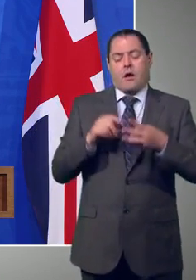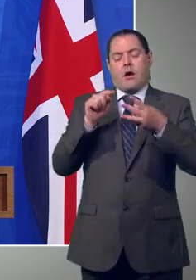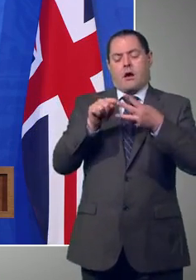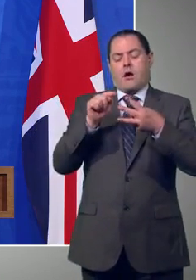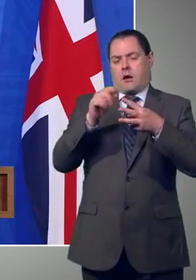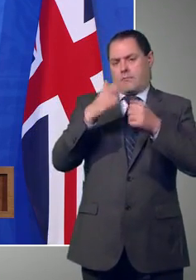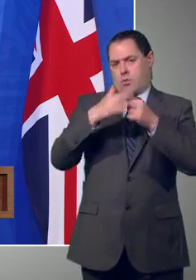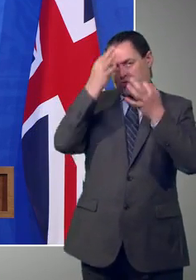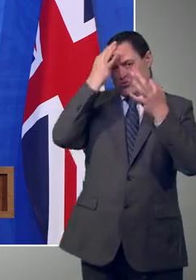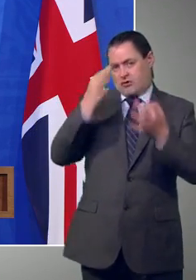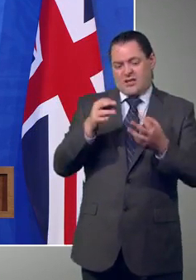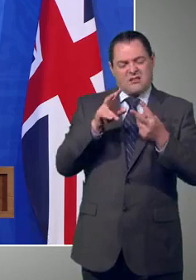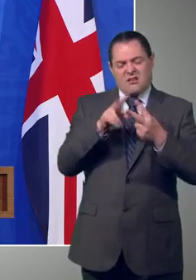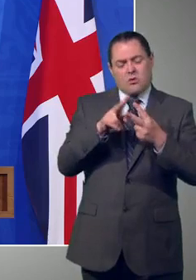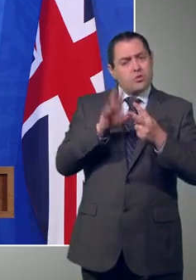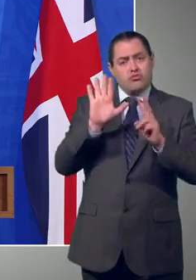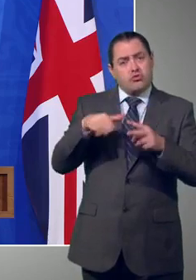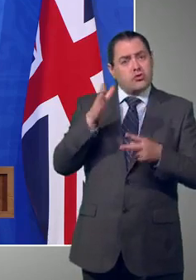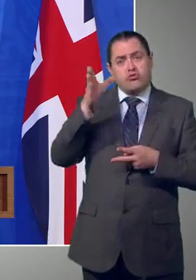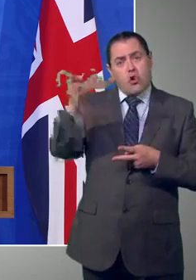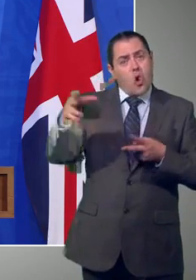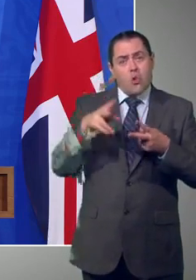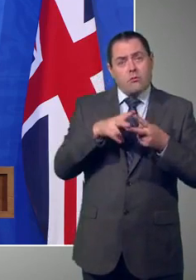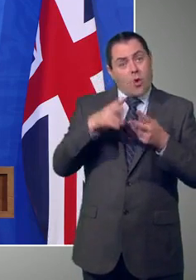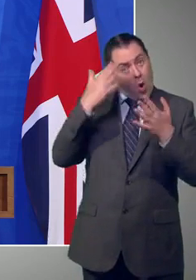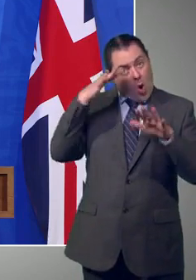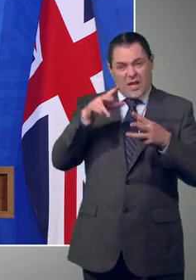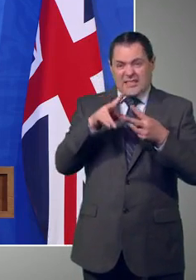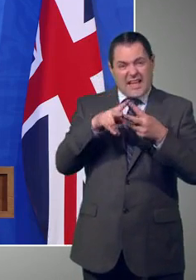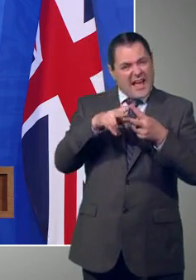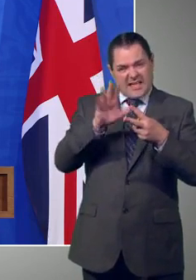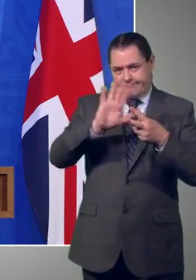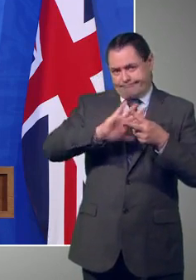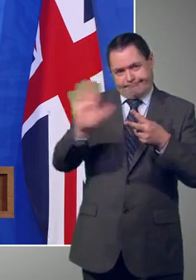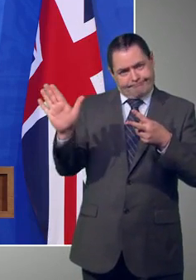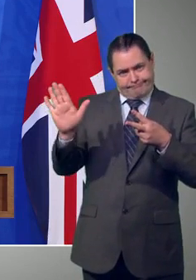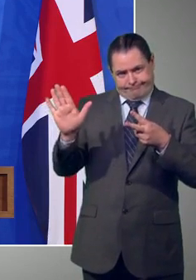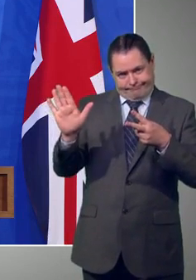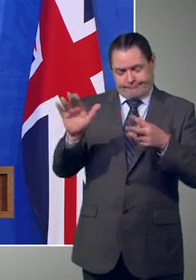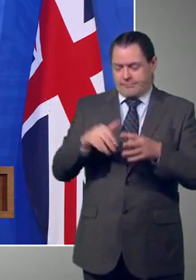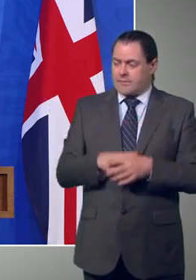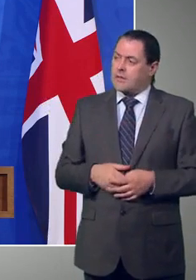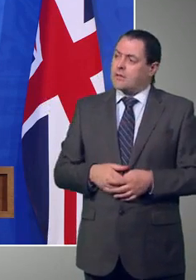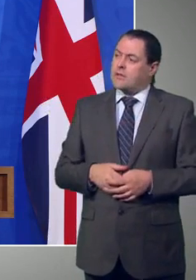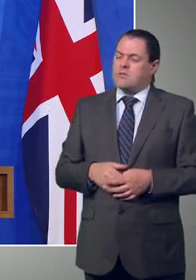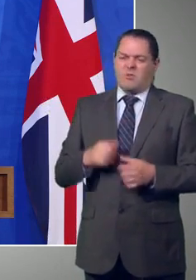shouldn't be traveling for holidays, So that's the the approach that we're taking.